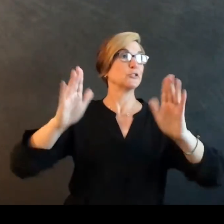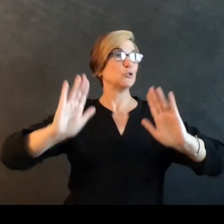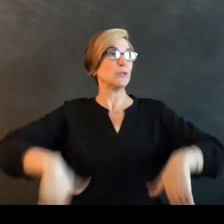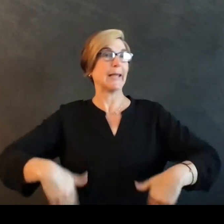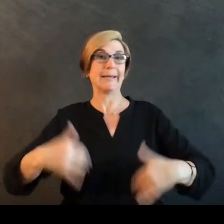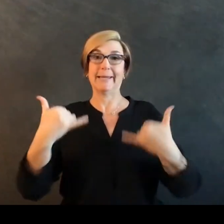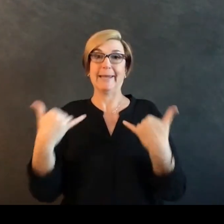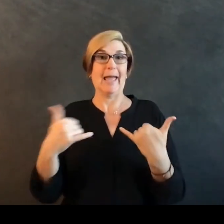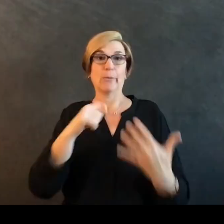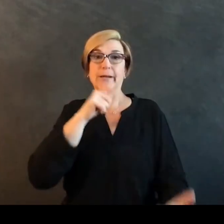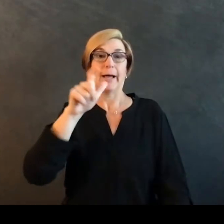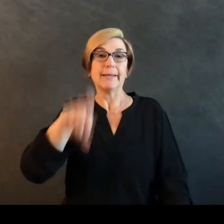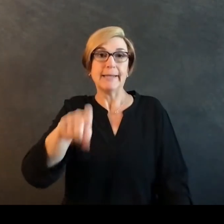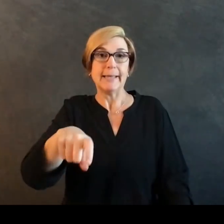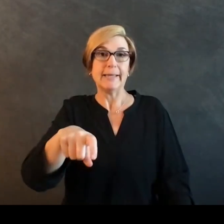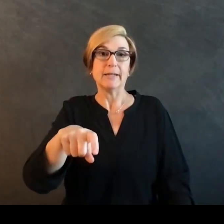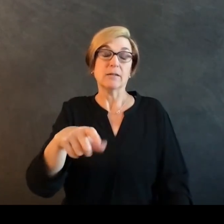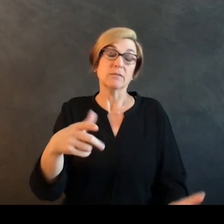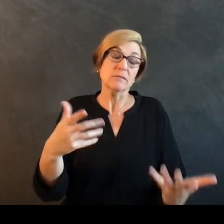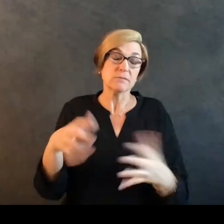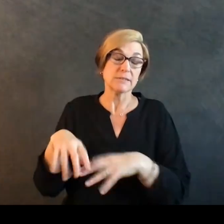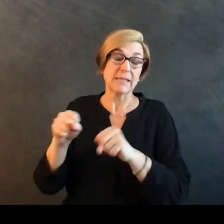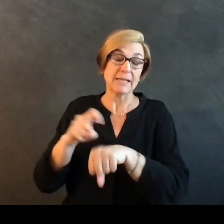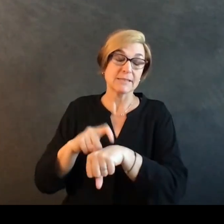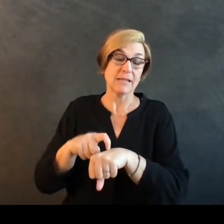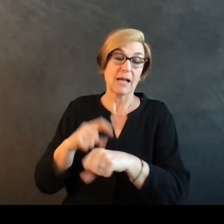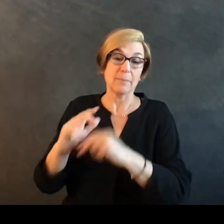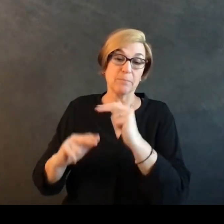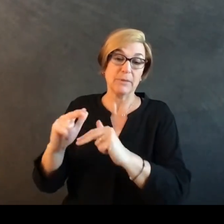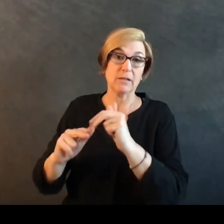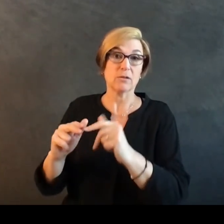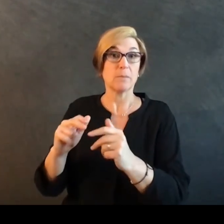complex very expensive and we'll be able to help outside of our country we think